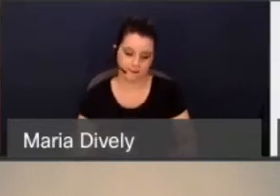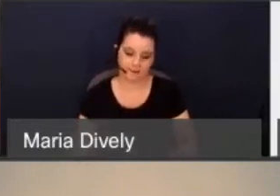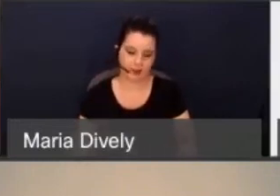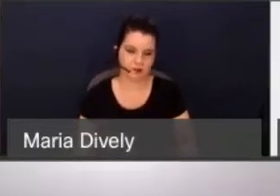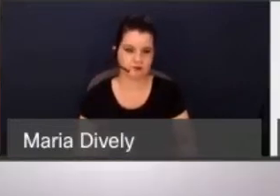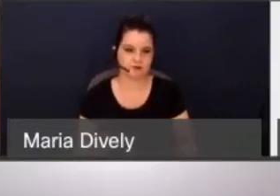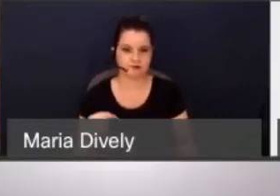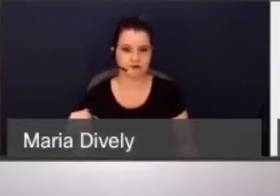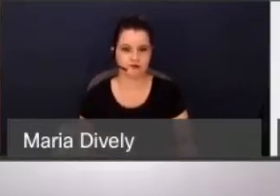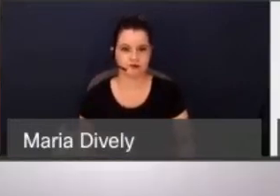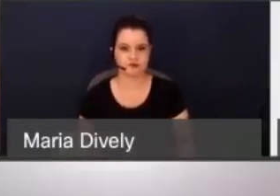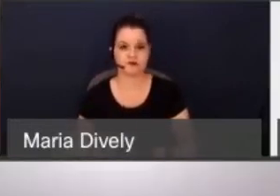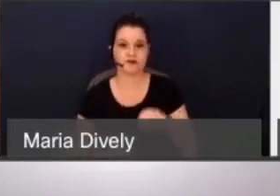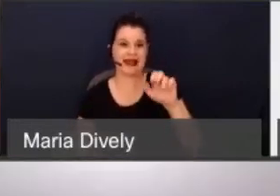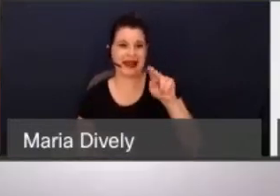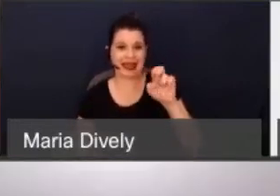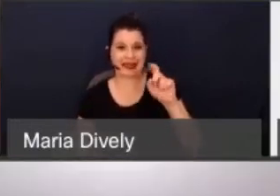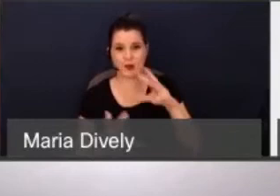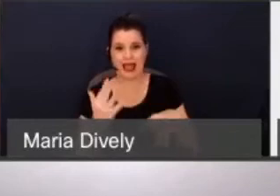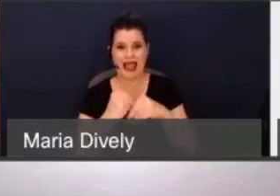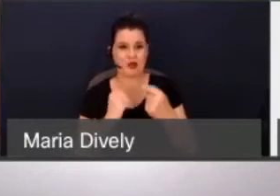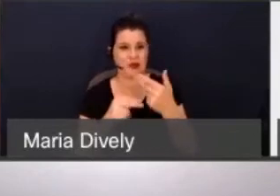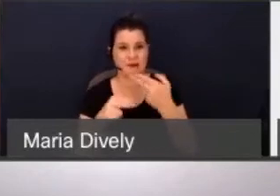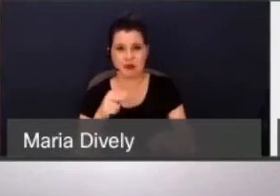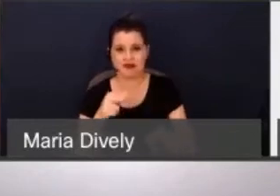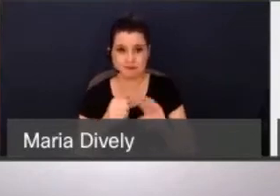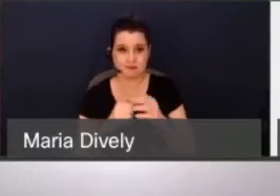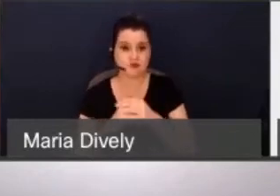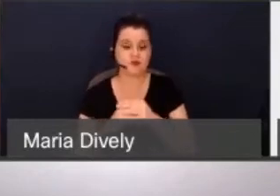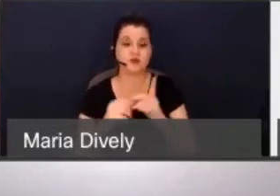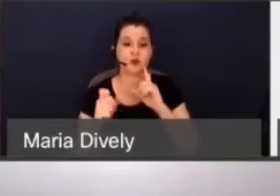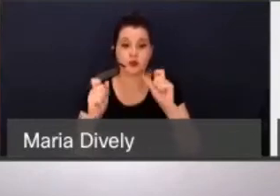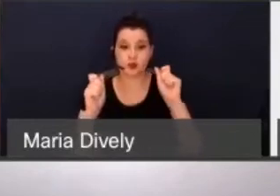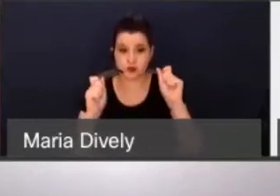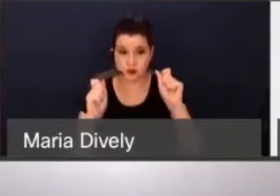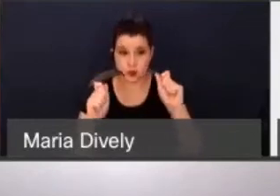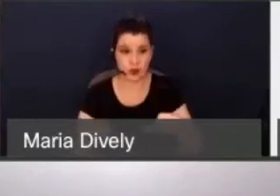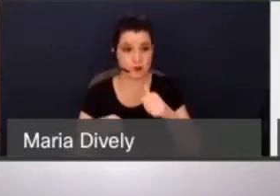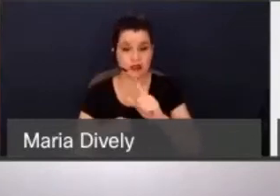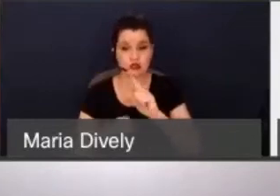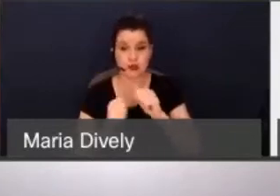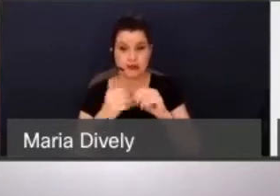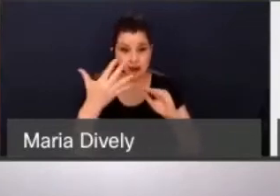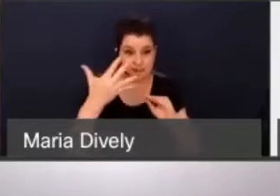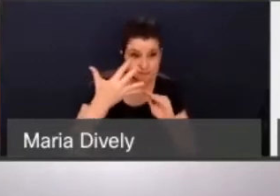Elaine, can I just add on really briefly about that you can if you're not sure about the bottom up or top down,